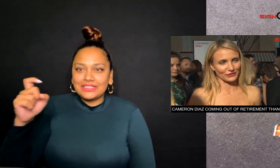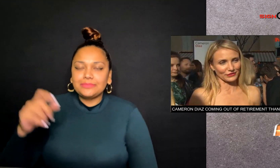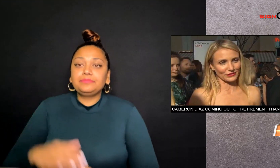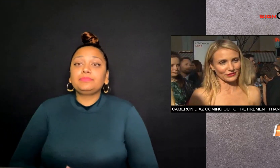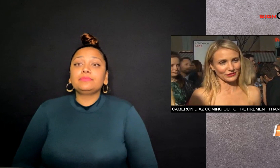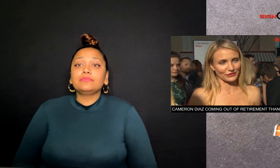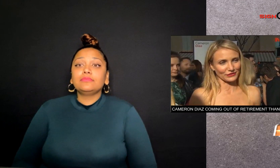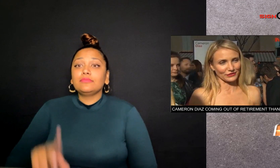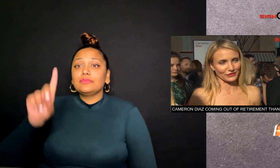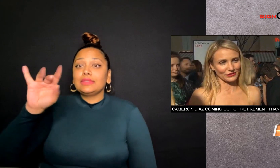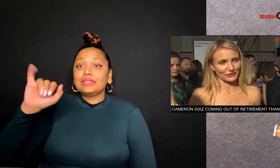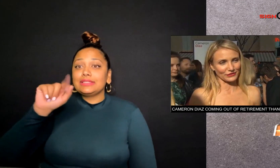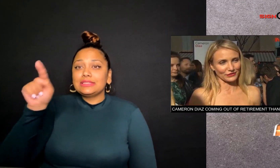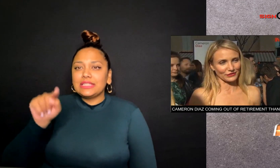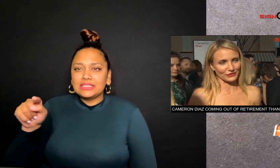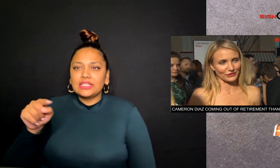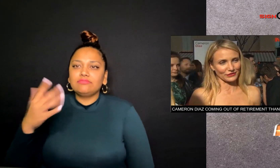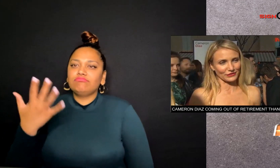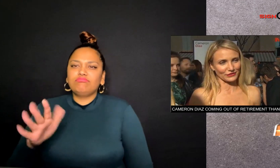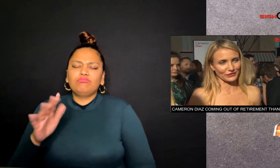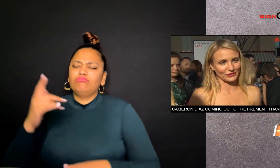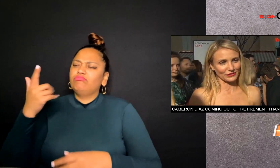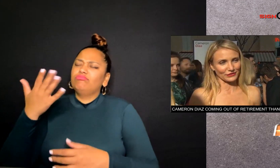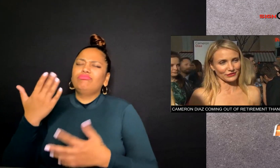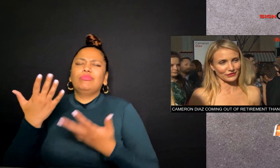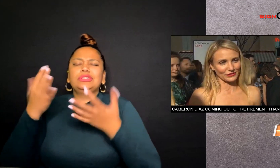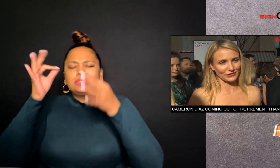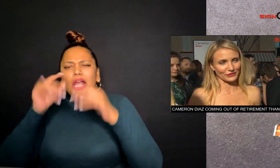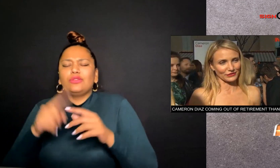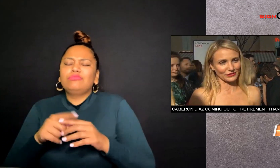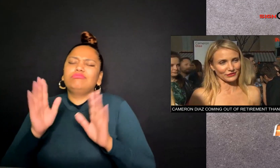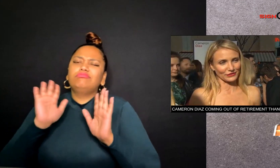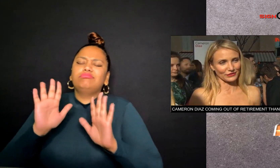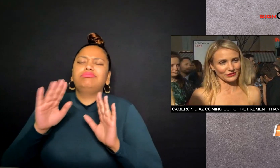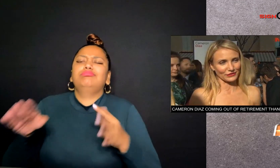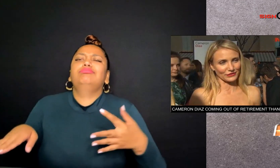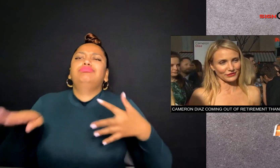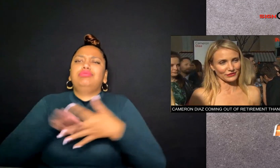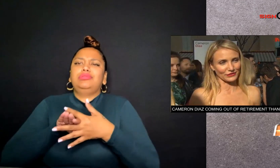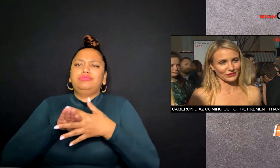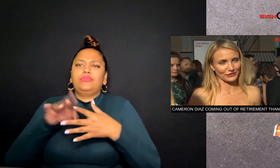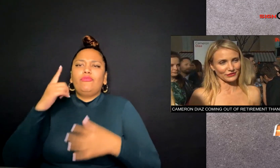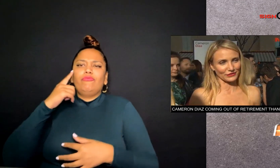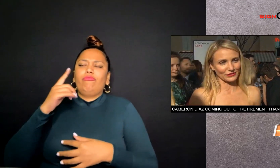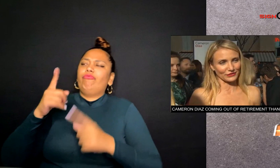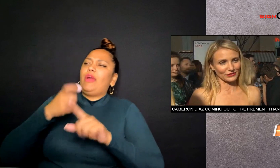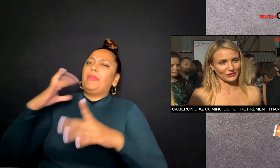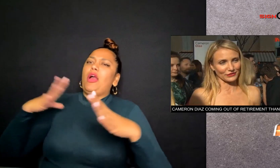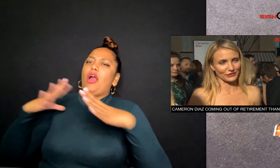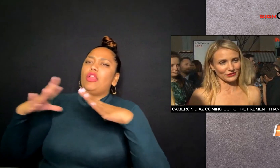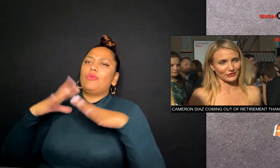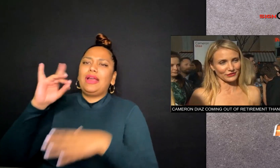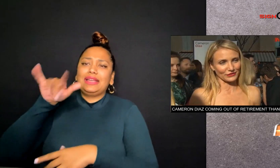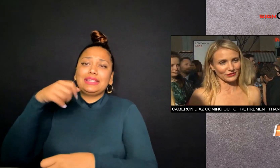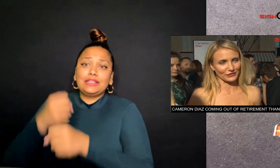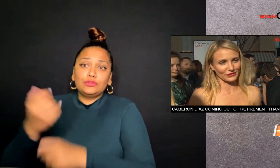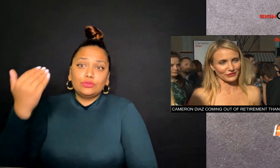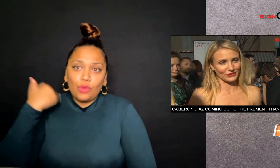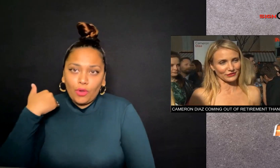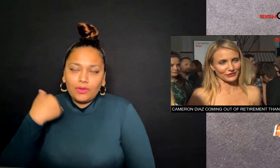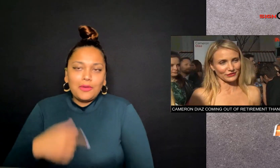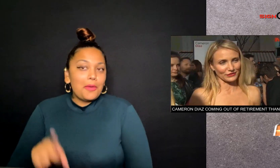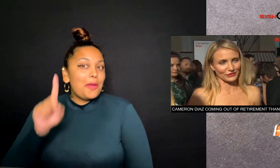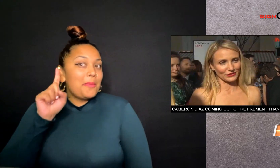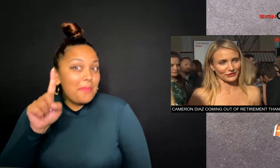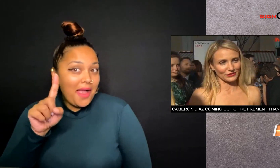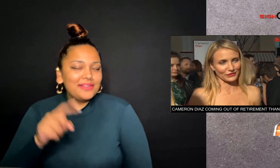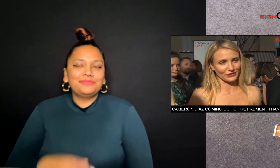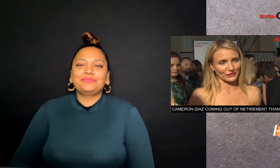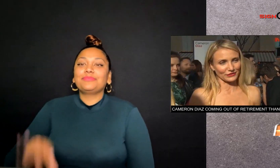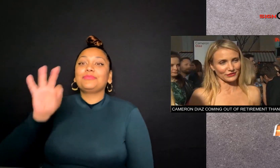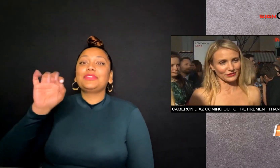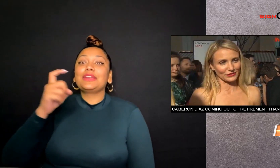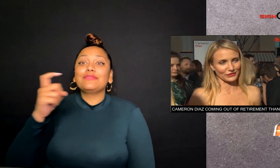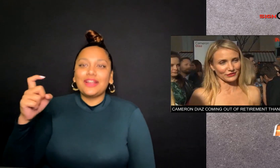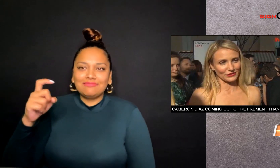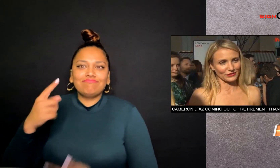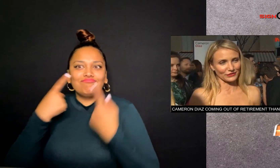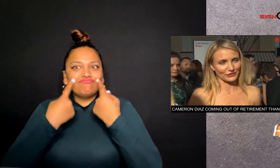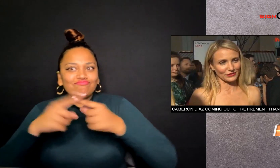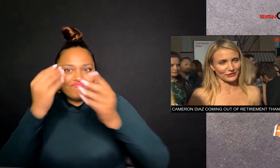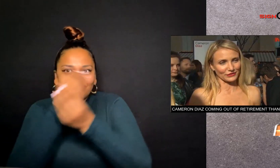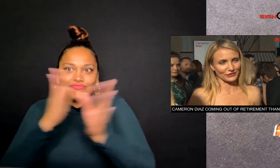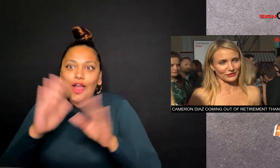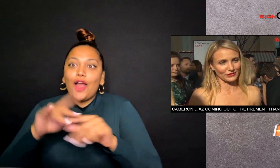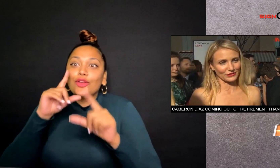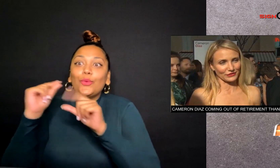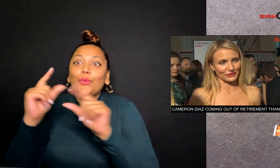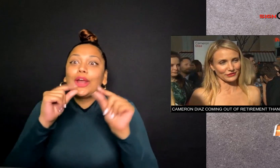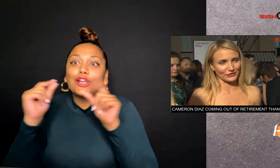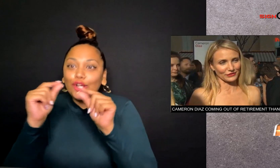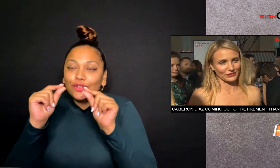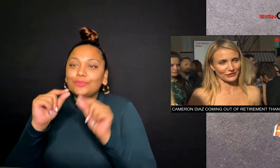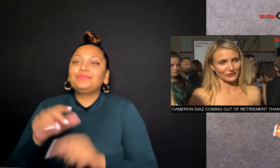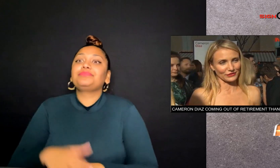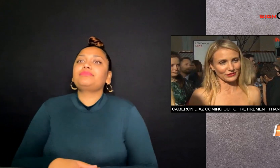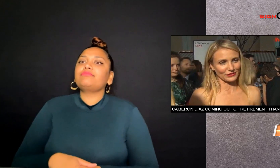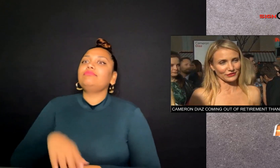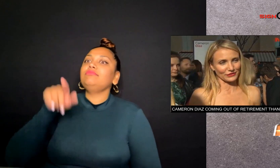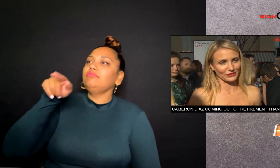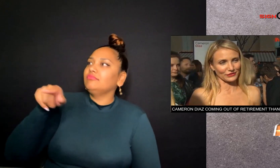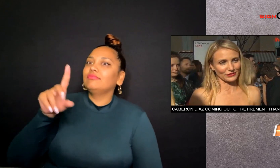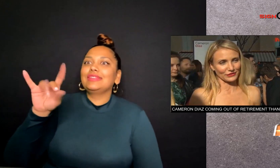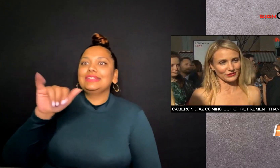Diaz walked away from Hollywood eight years ago but Foxx announced on Twitter that Diaz